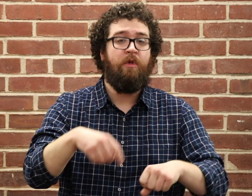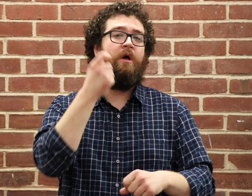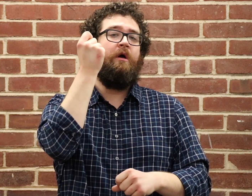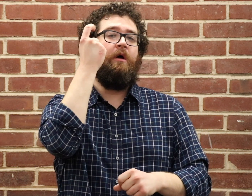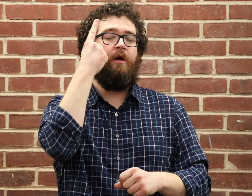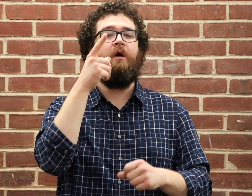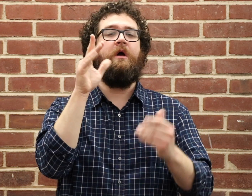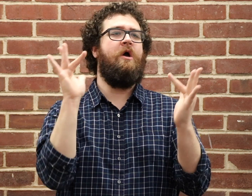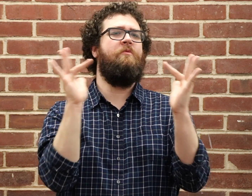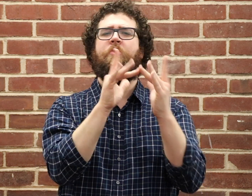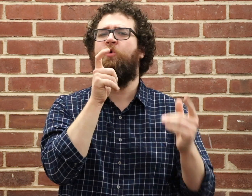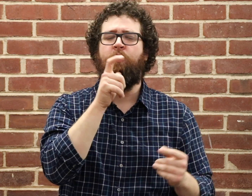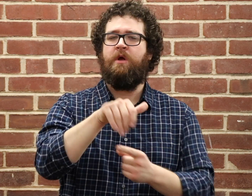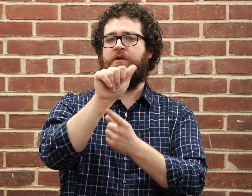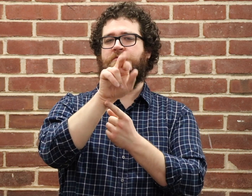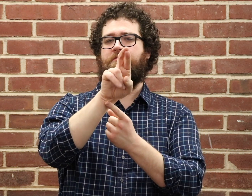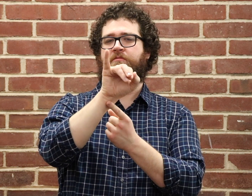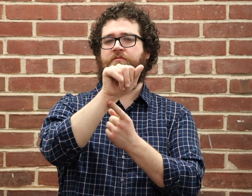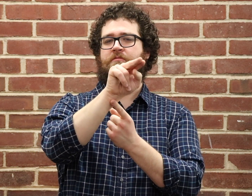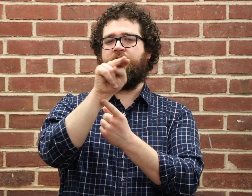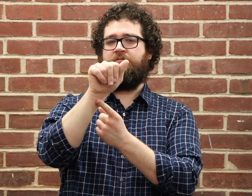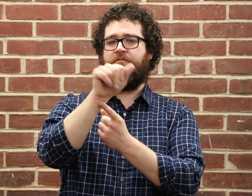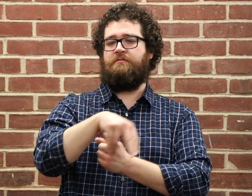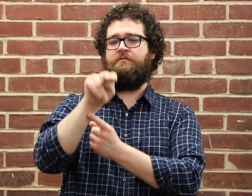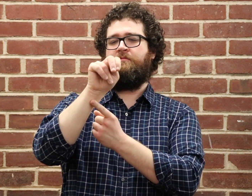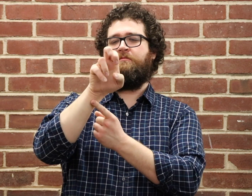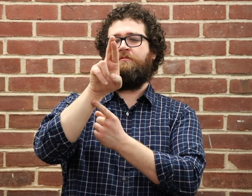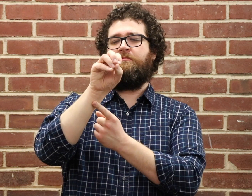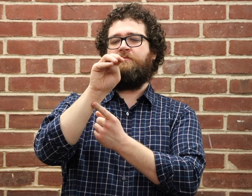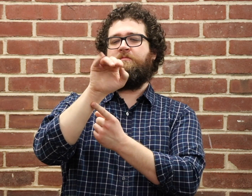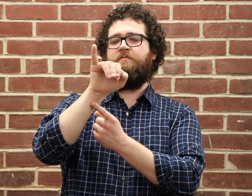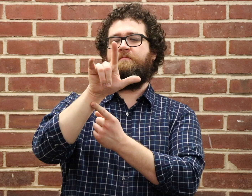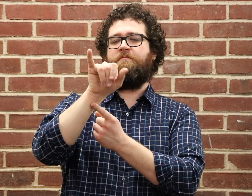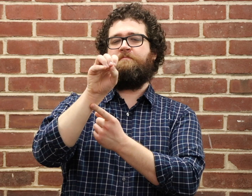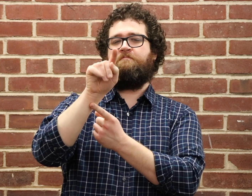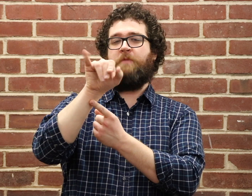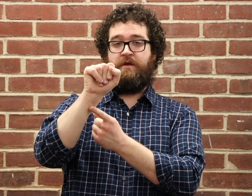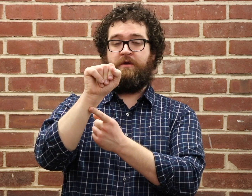can make donations by contacting Arianna Neromiliotis. You can reach her by email